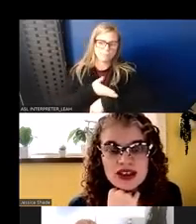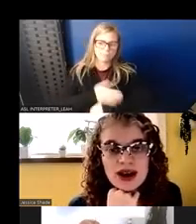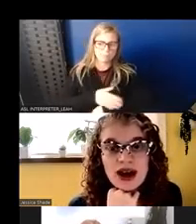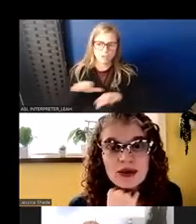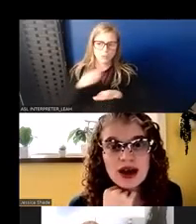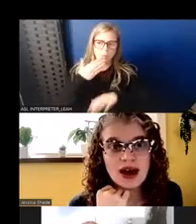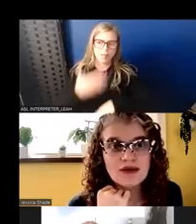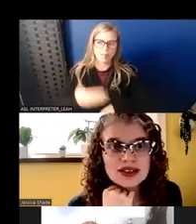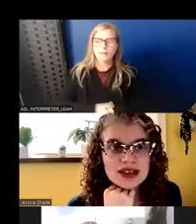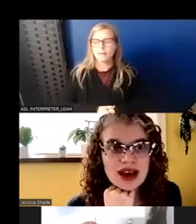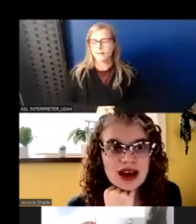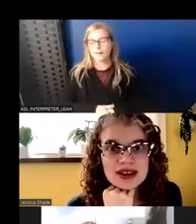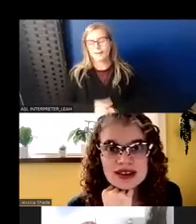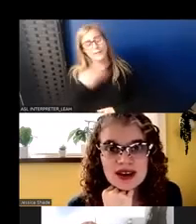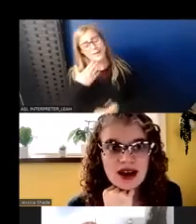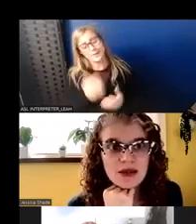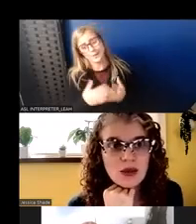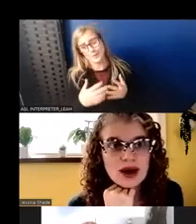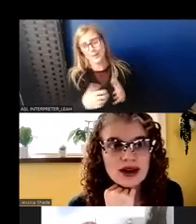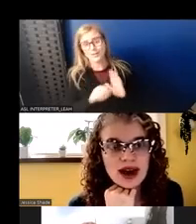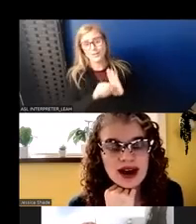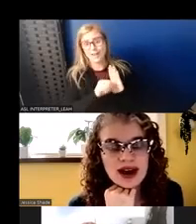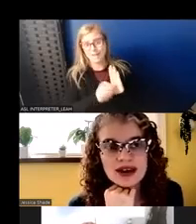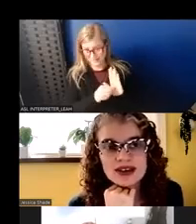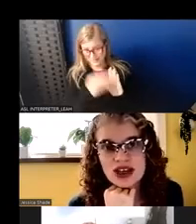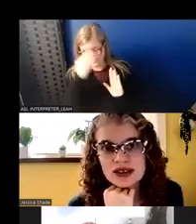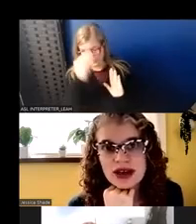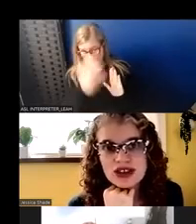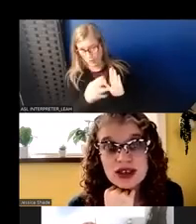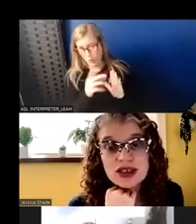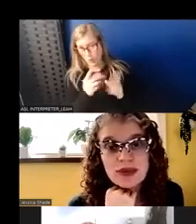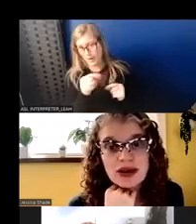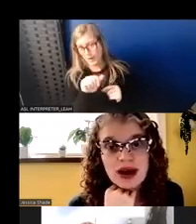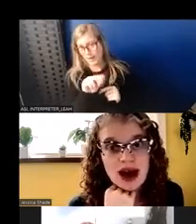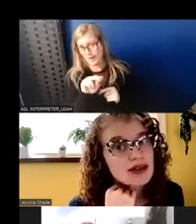And I would emphasize what Anne just mentioned about having